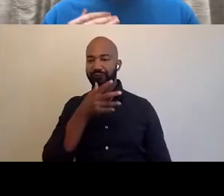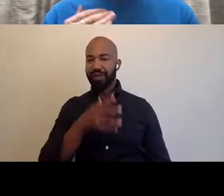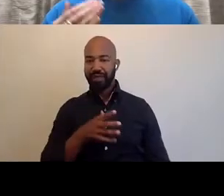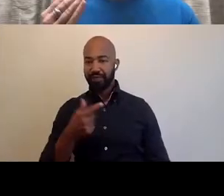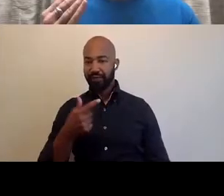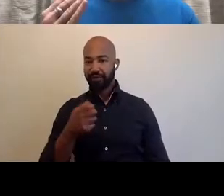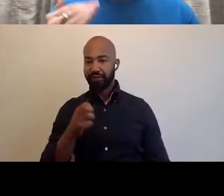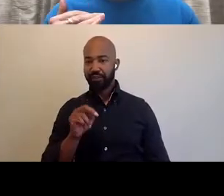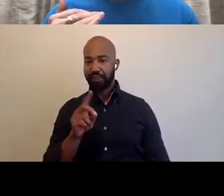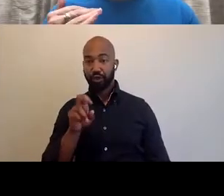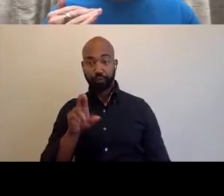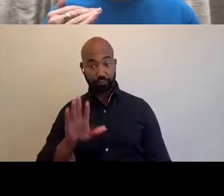Sometimes labs will